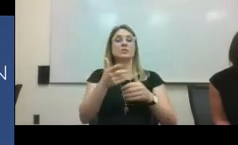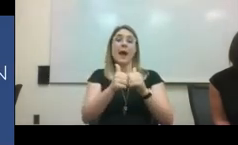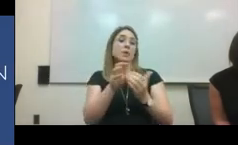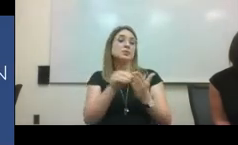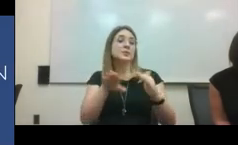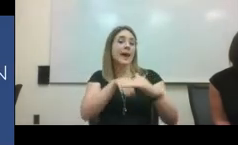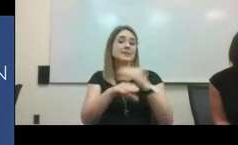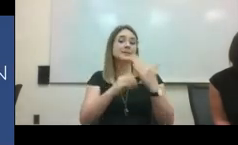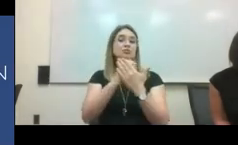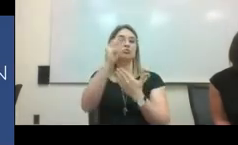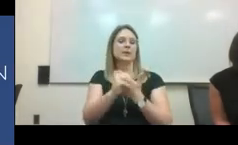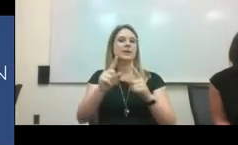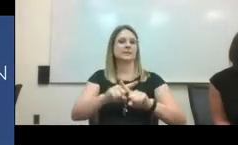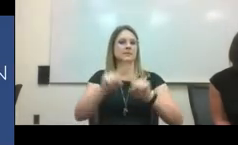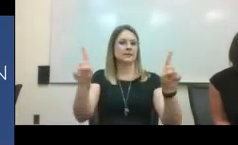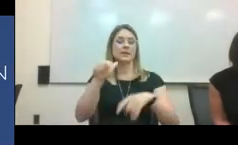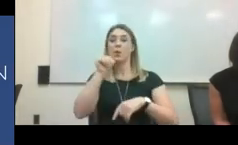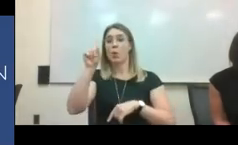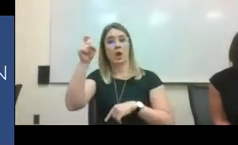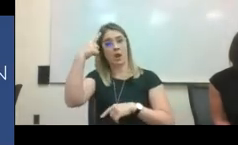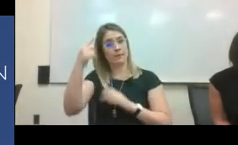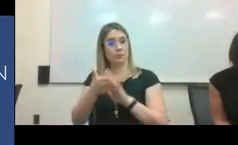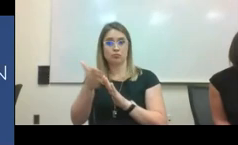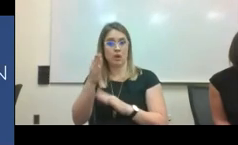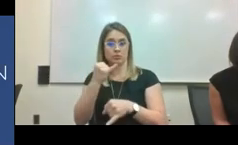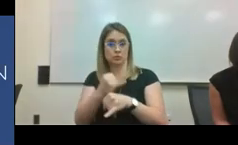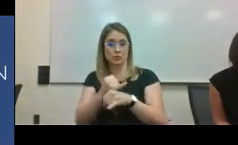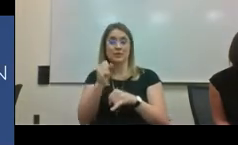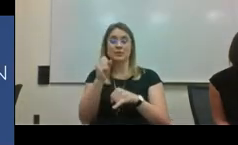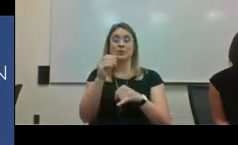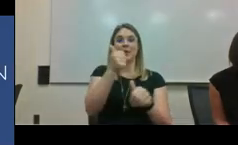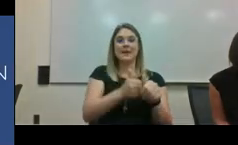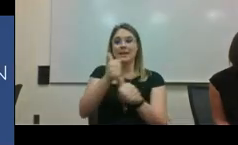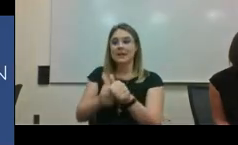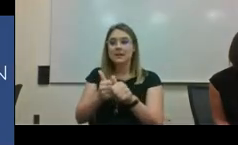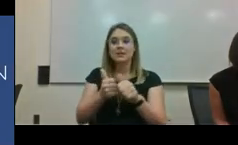So, they weren't governmental schools. So, each school took the standard Moroccan curriculum.